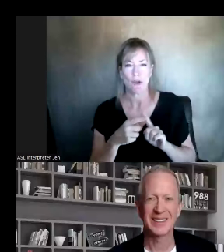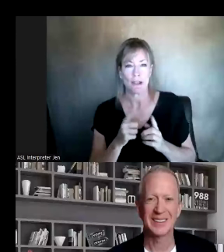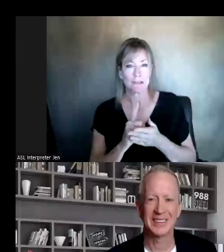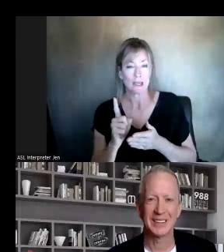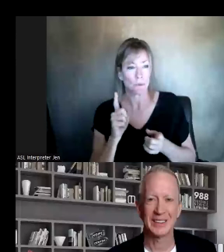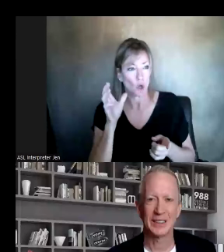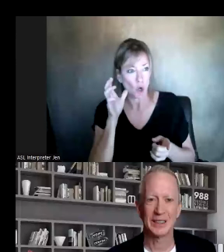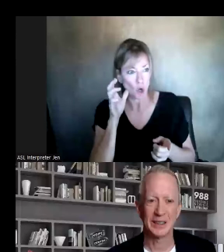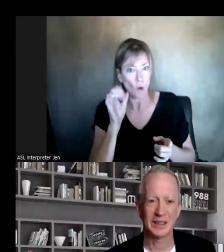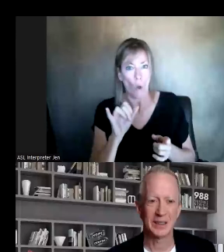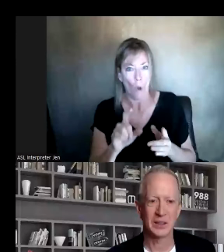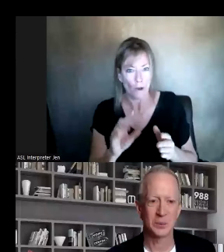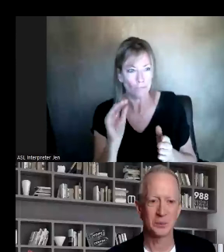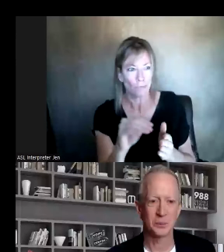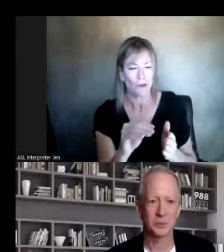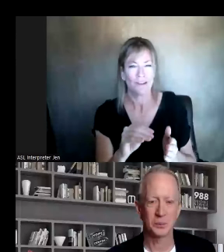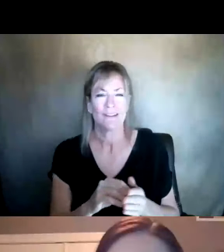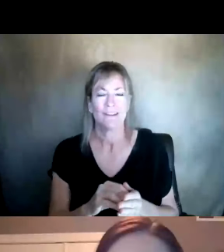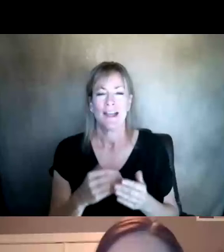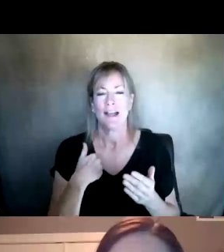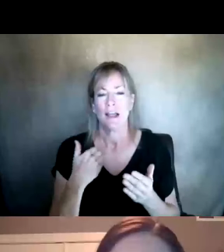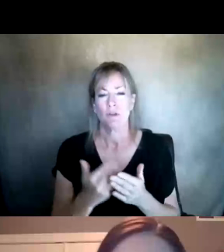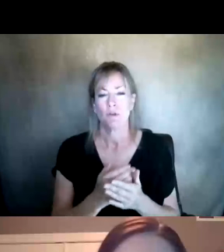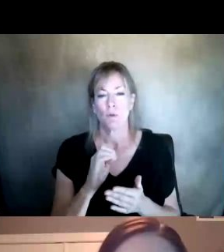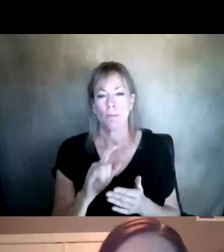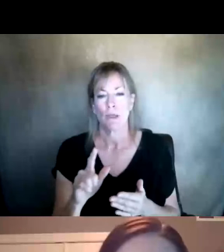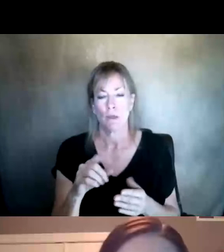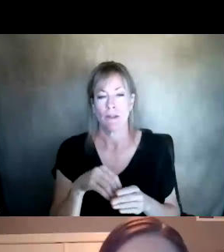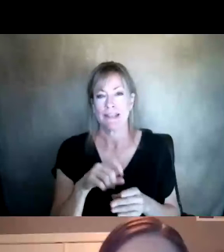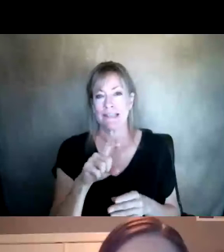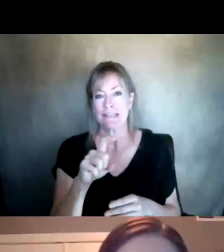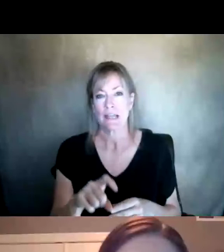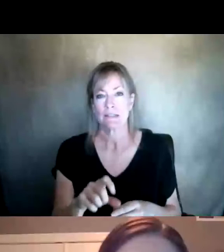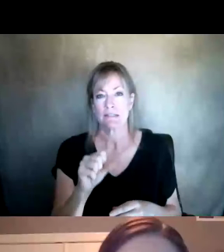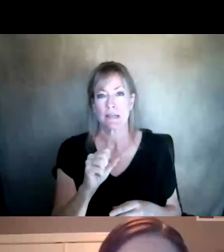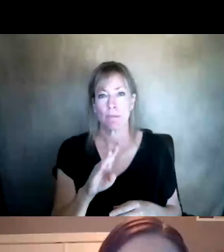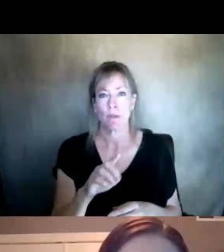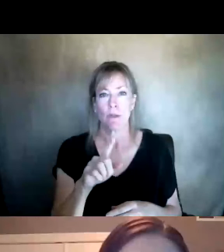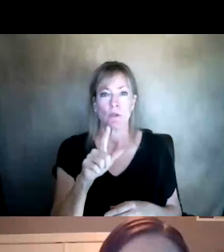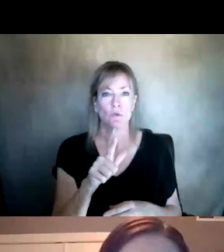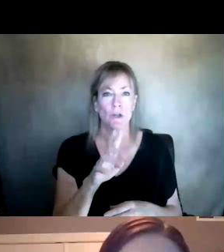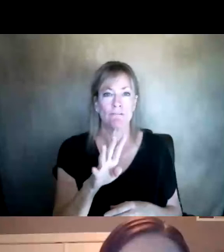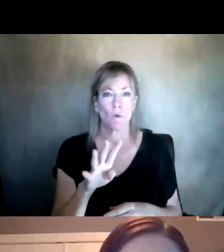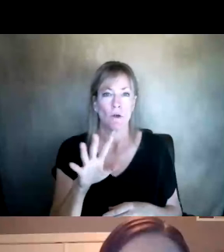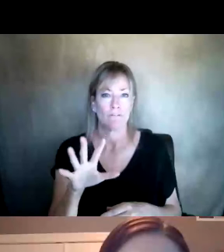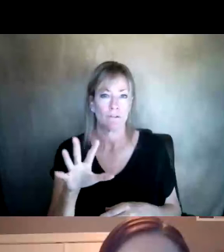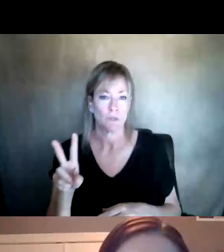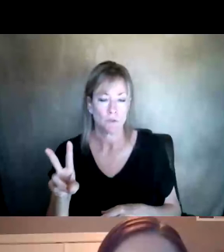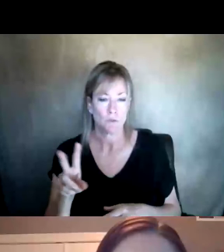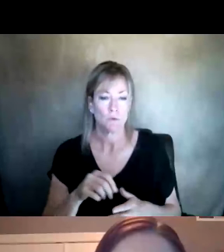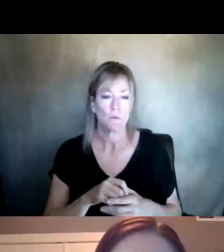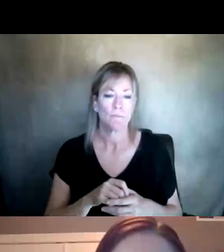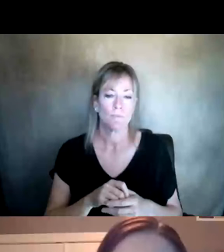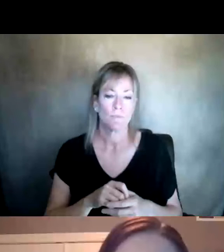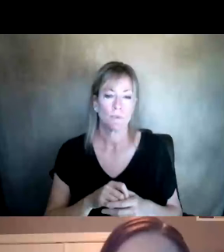I HAVE A NEW BILL TO TELL YOU ABOUT. SENATE BILL 2452. THERE IS